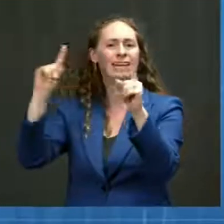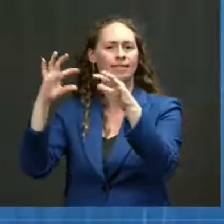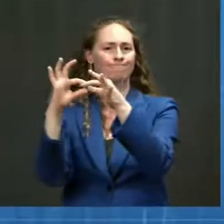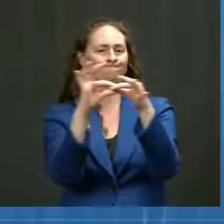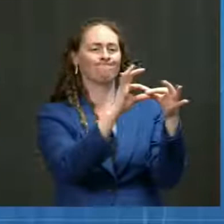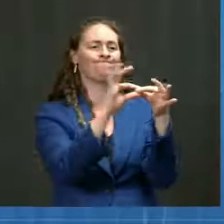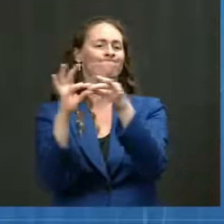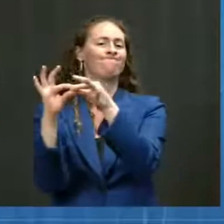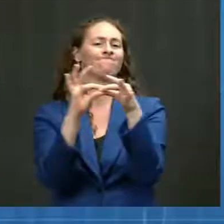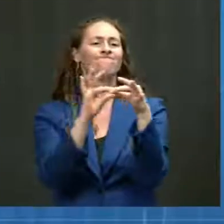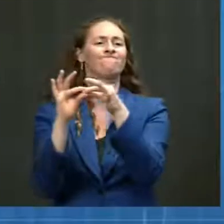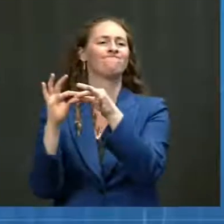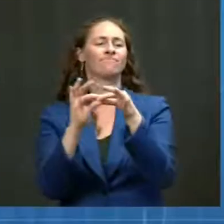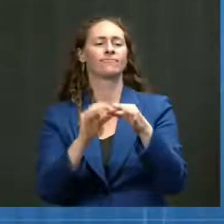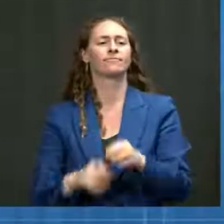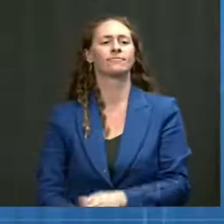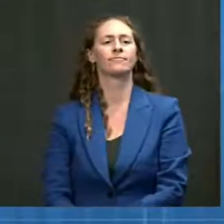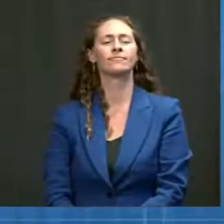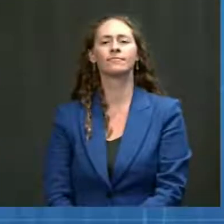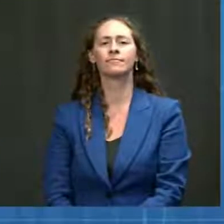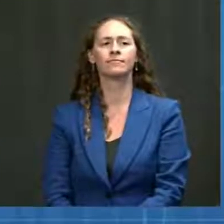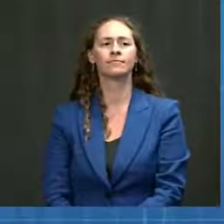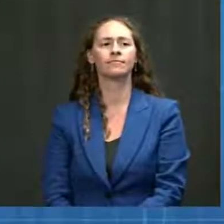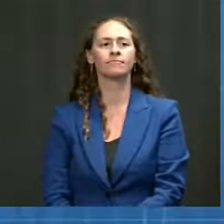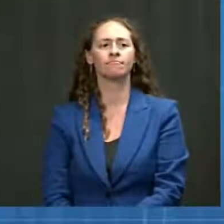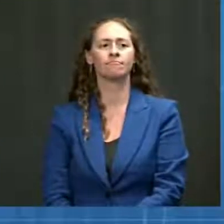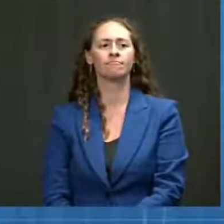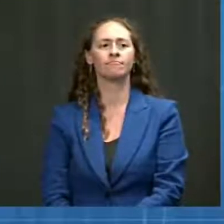EFFICACY.